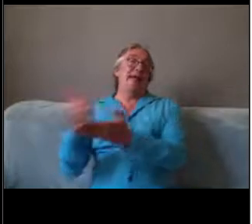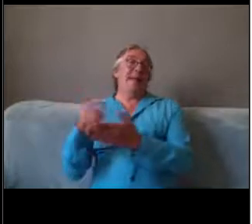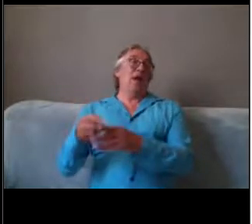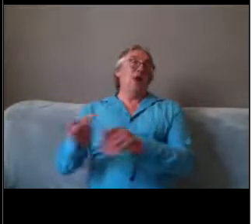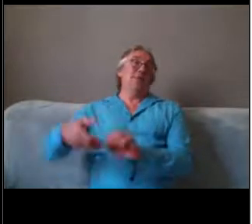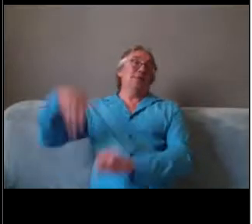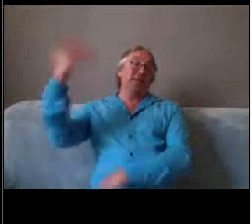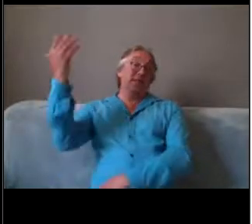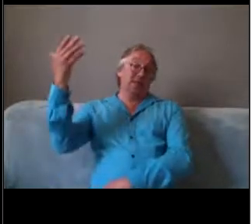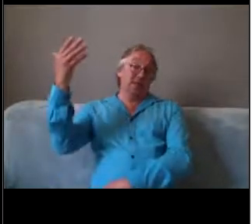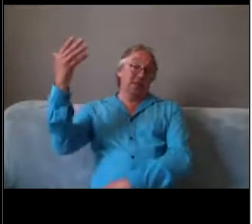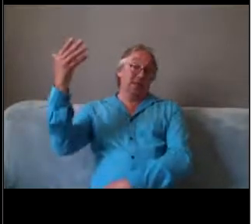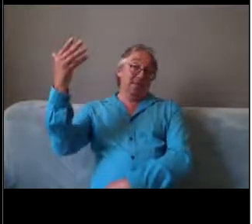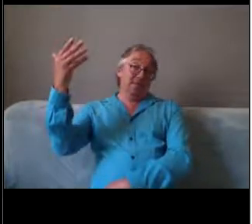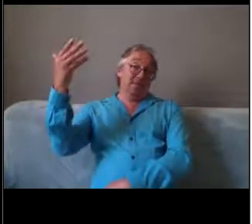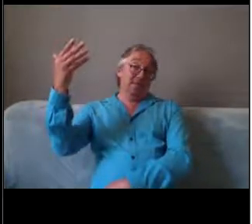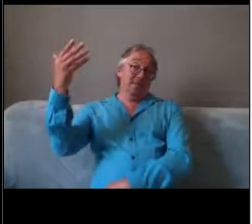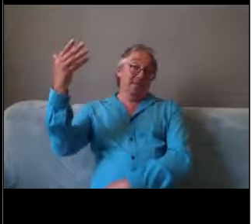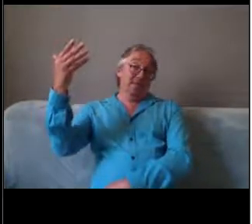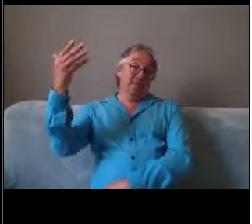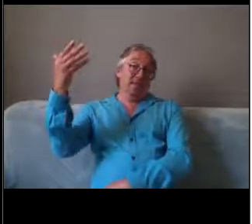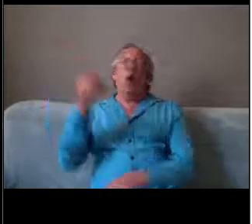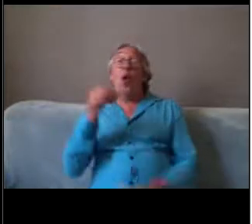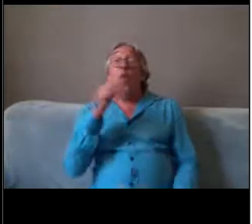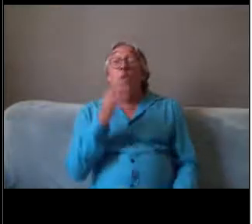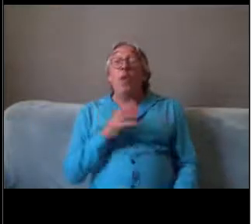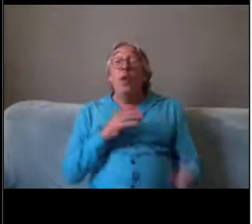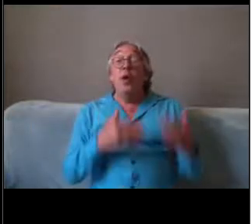who had declared themselves as students with dyslexia.